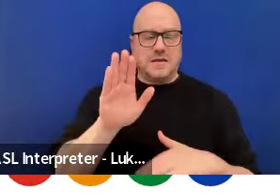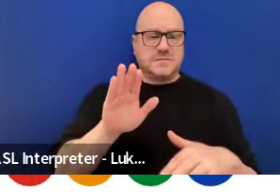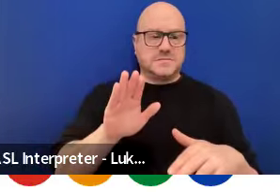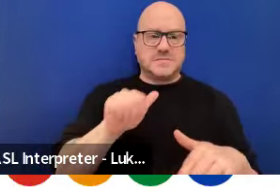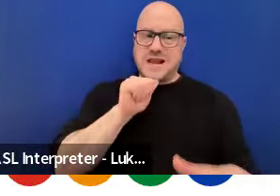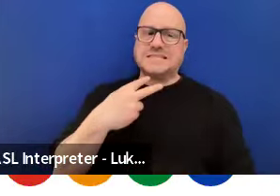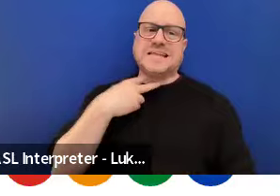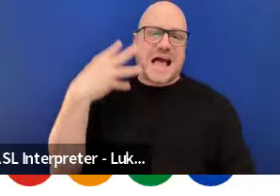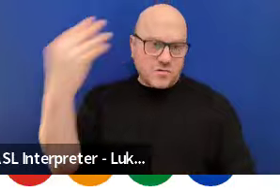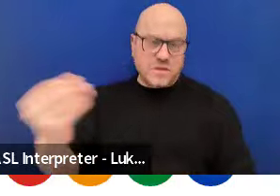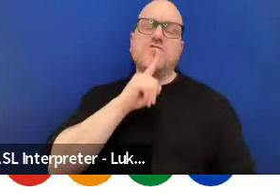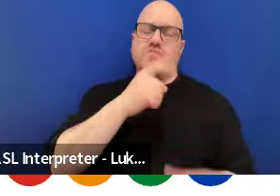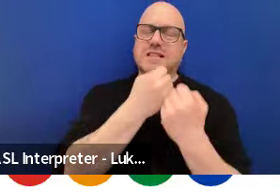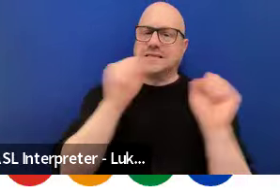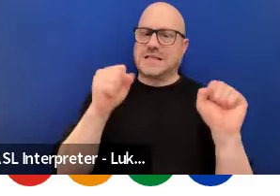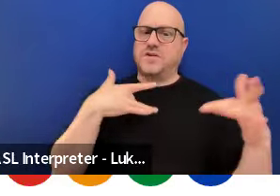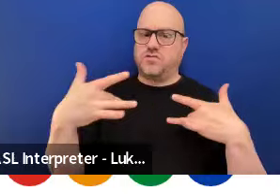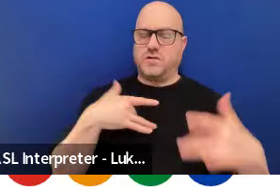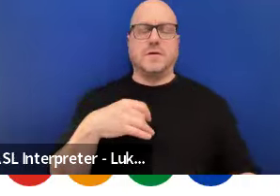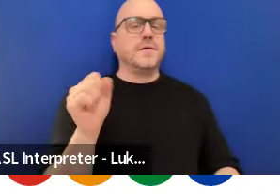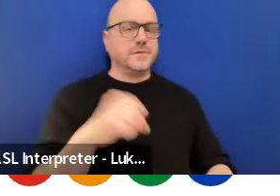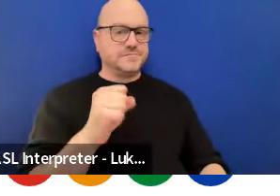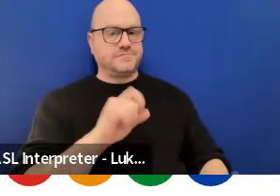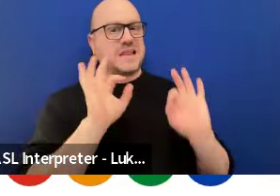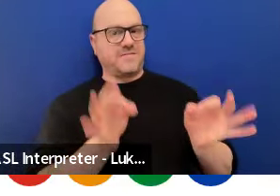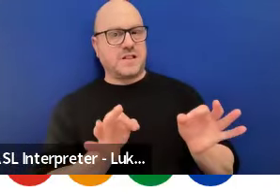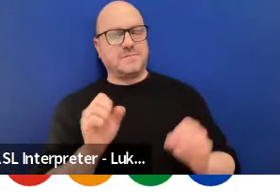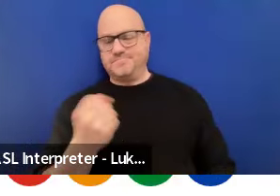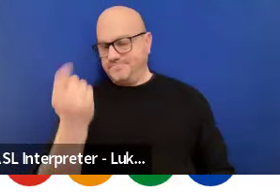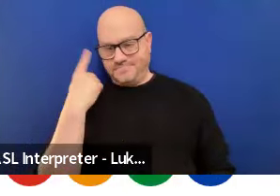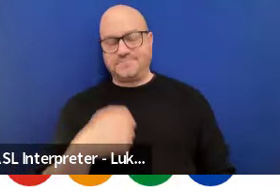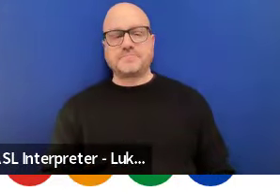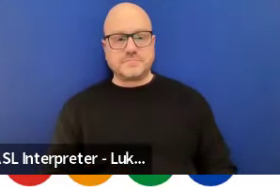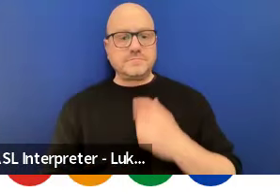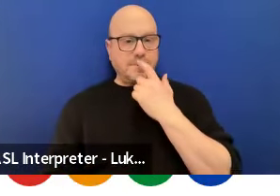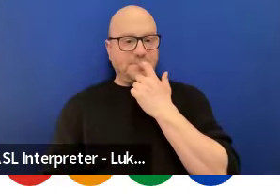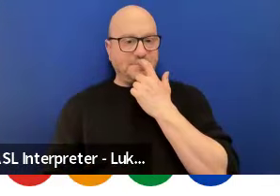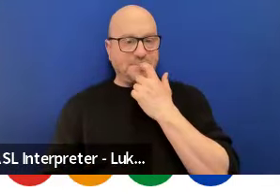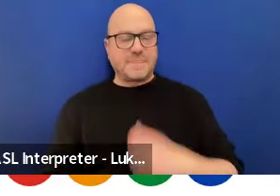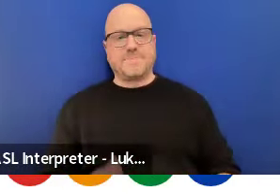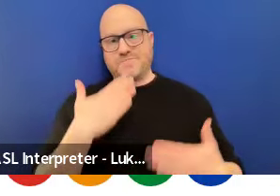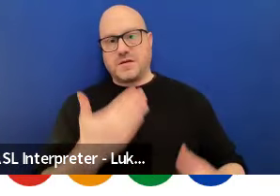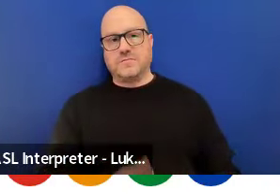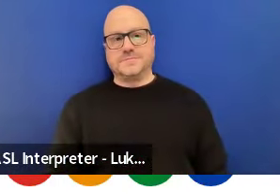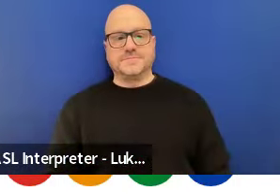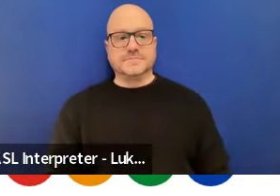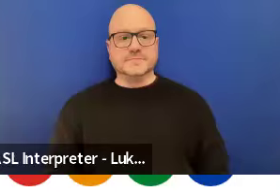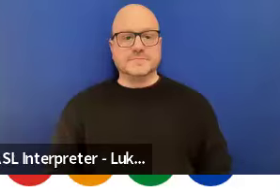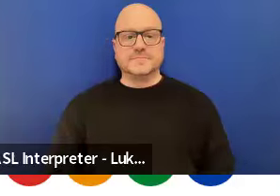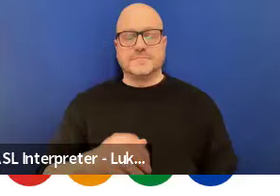NOT COMING, HOW DO YOU GET BACK INSIDE WITH A MOBILITY ISSUE. THESE ARE A SAFETY CONCERN.